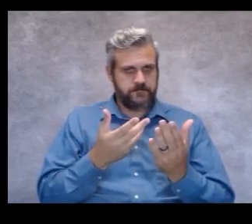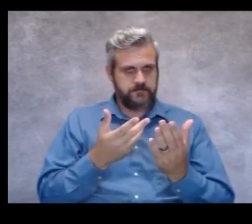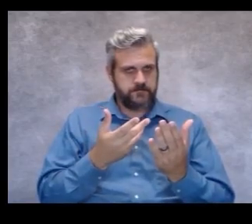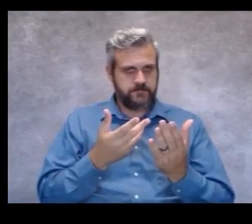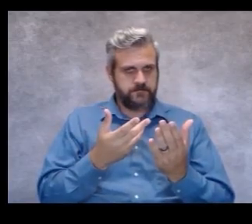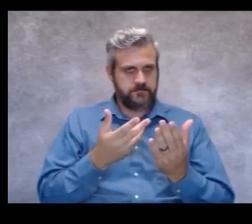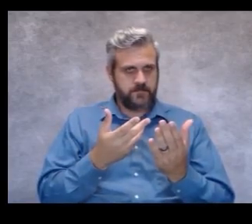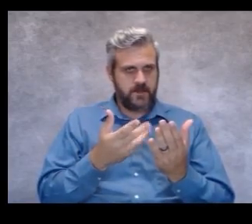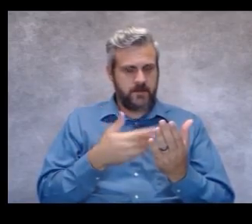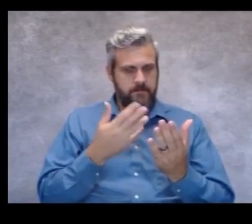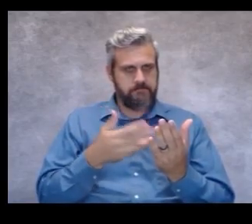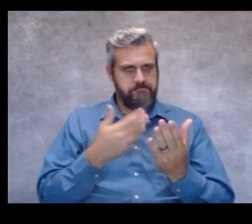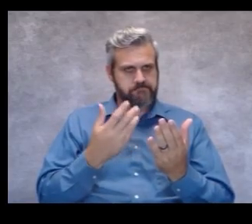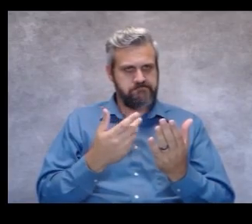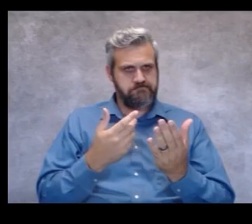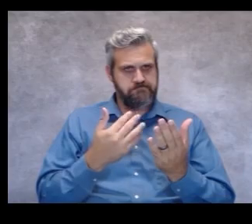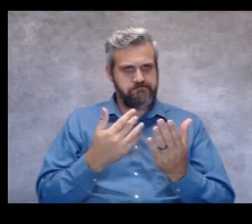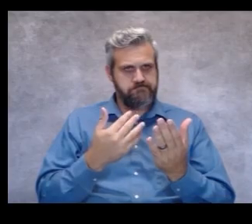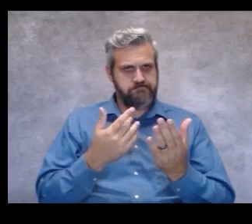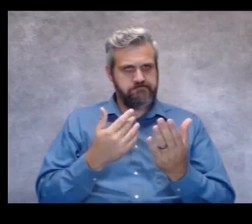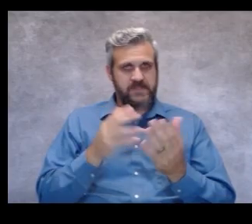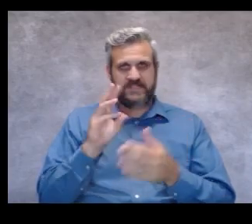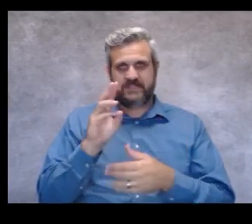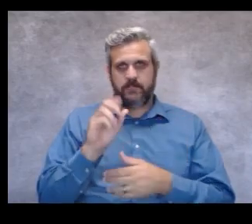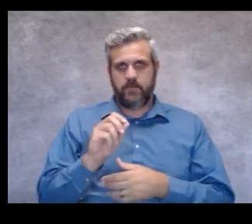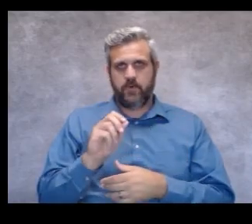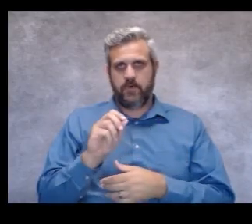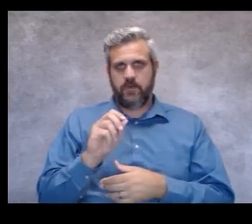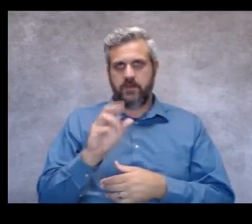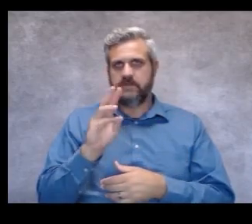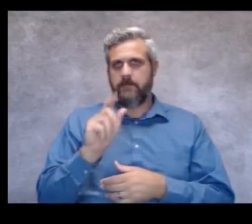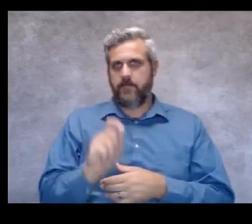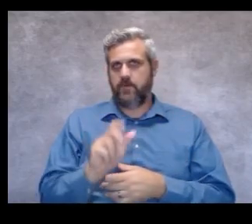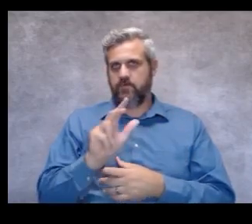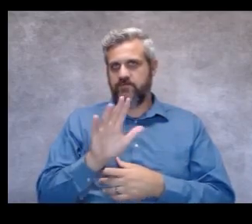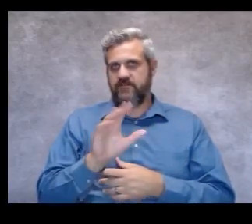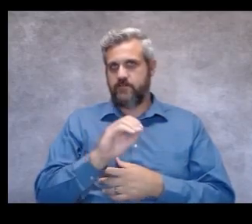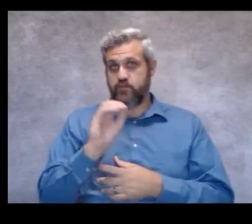that there are 6.35%